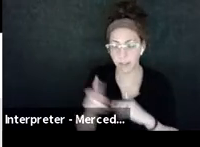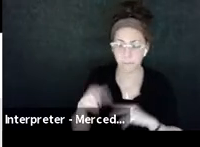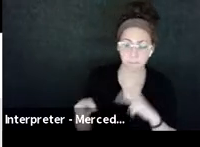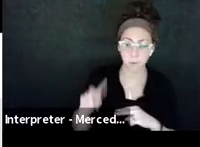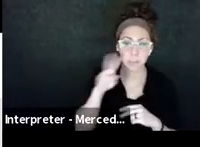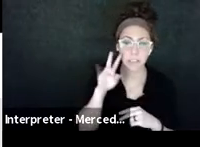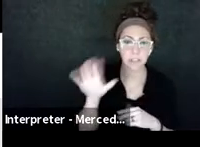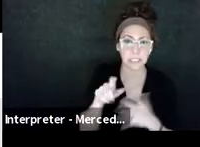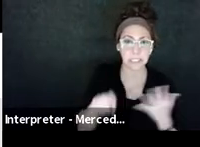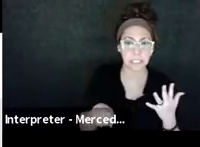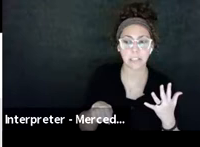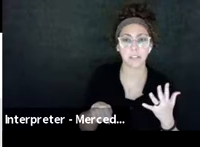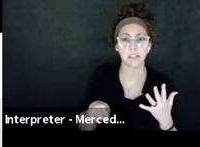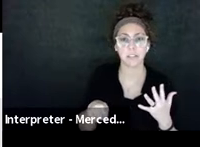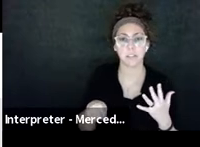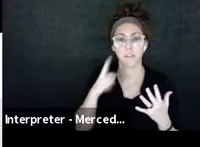maria.rodriguez: I didn't put the phone number for that one. But I can probably send it out.